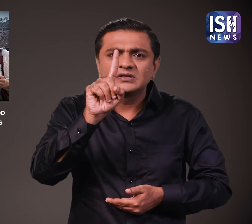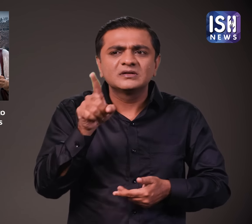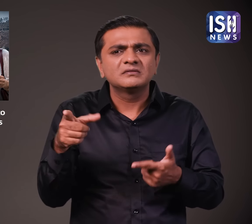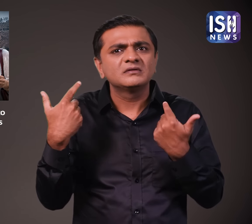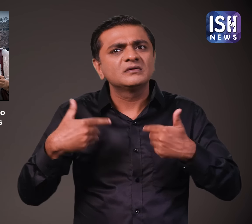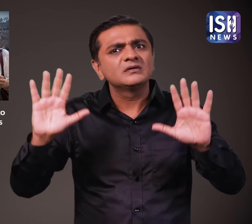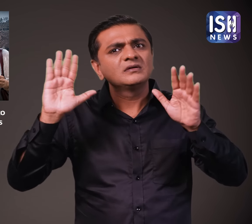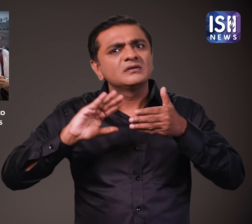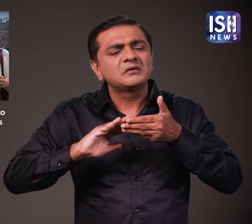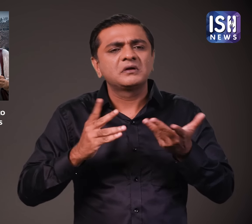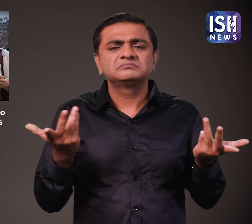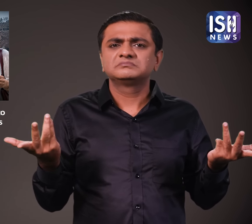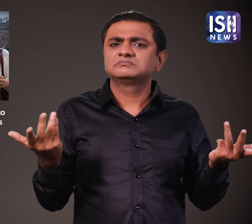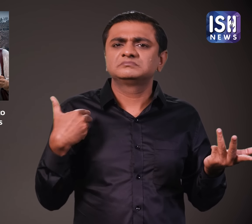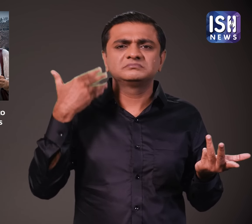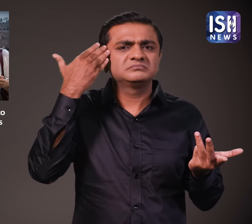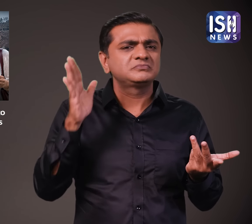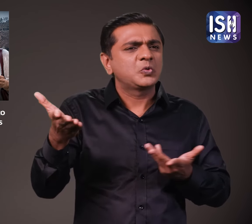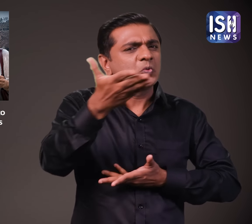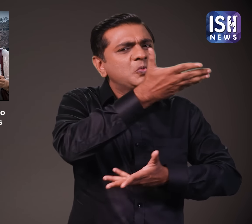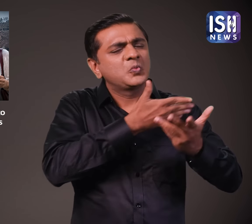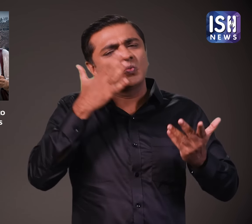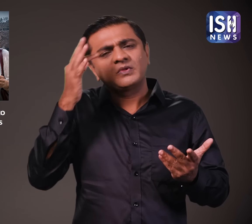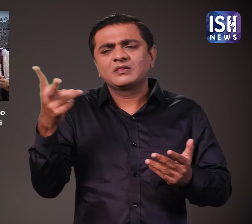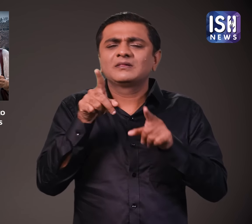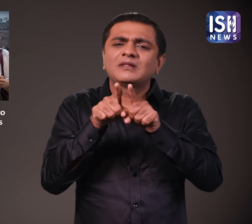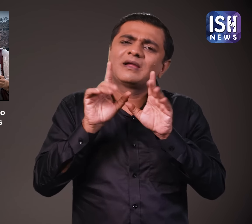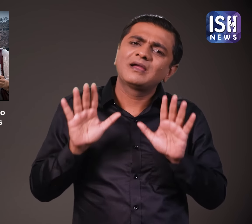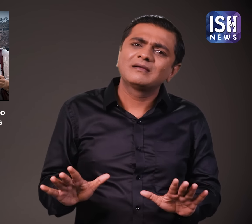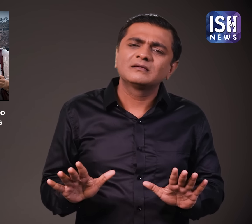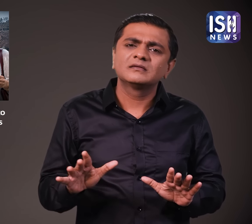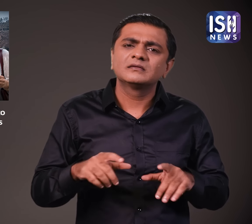The revelation of their marriage came as a surprise to Shubham's family.